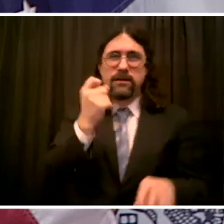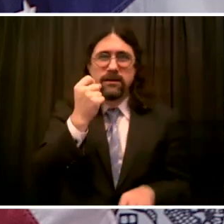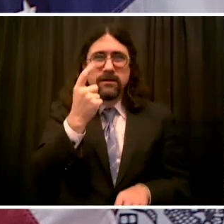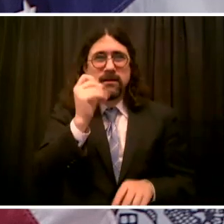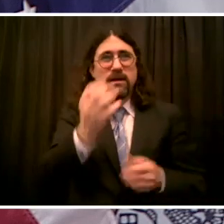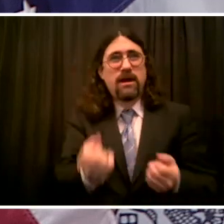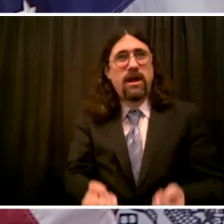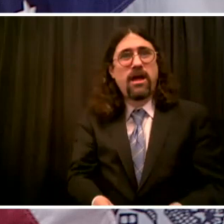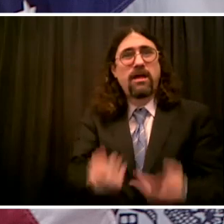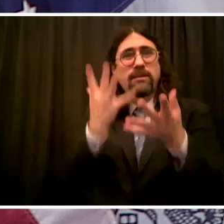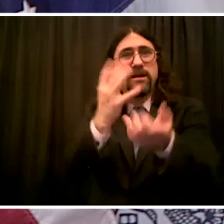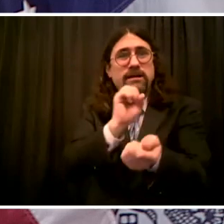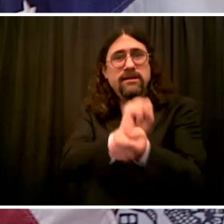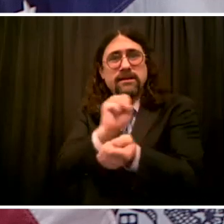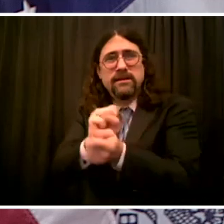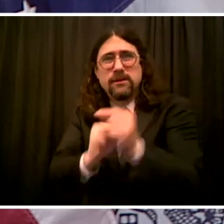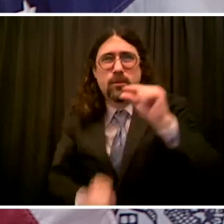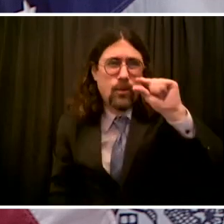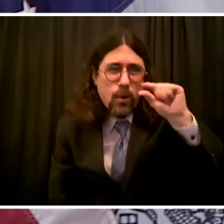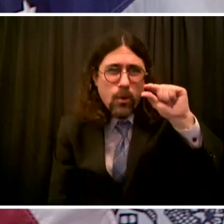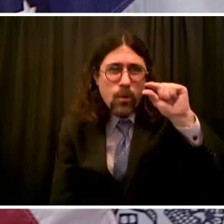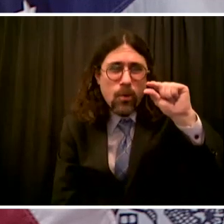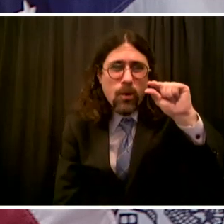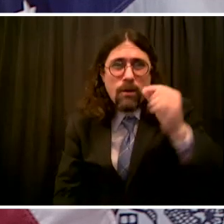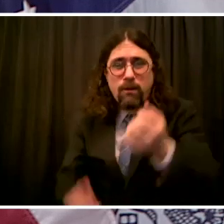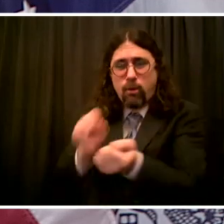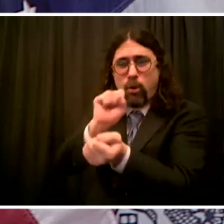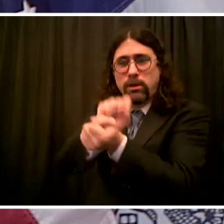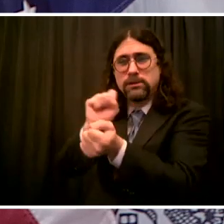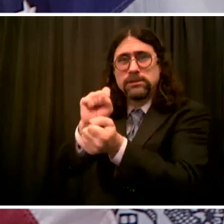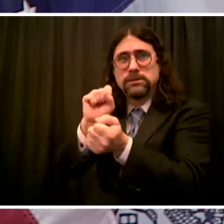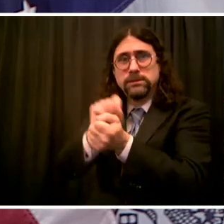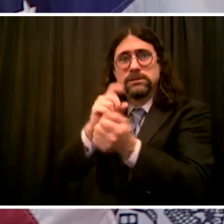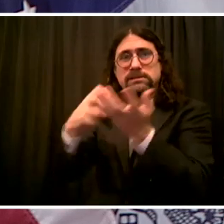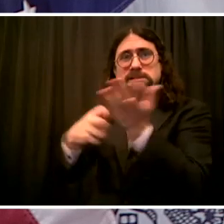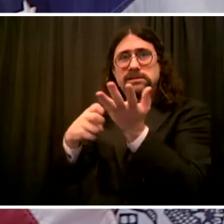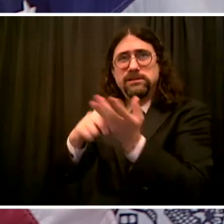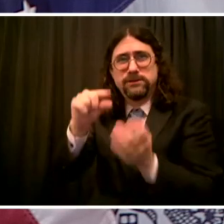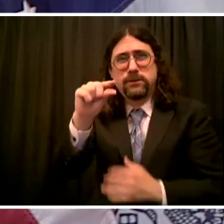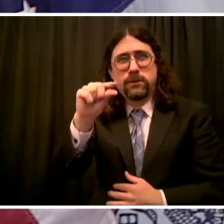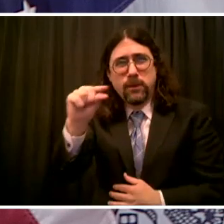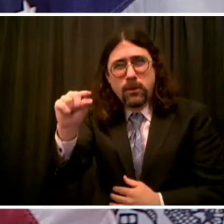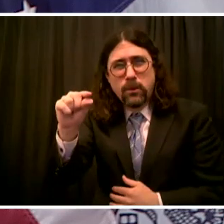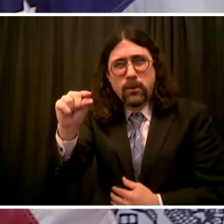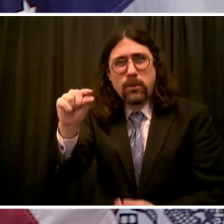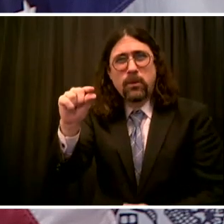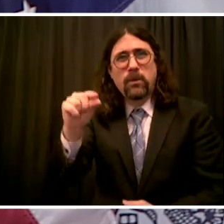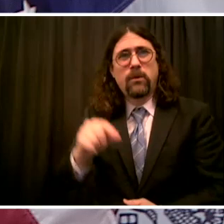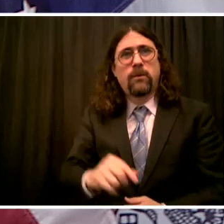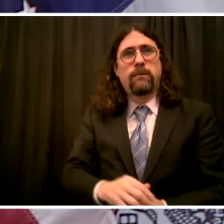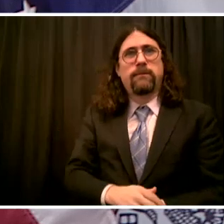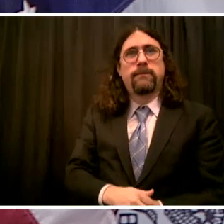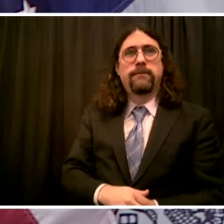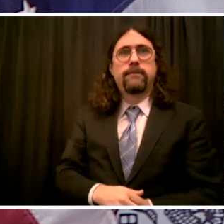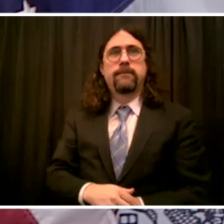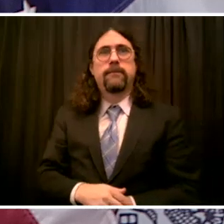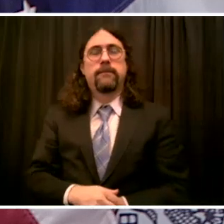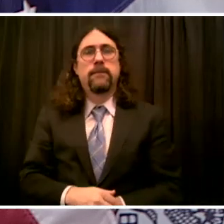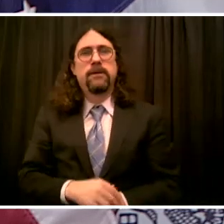EVEN FEWER ARRESTS TIED TO VCOID . ARTHE EY MOSTLY TO MINORITY MEMBERS OF THIS CITY? YES, THEY ARE.